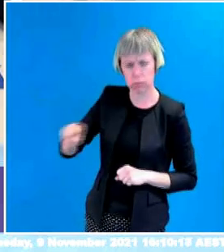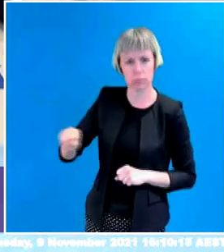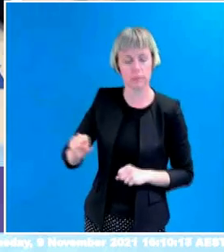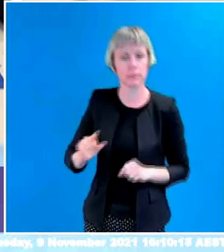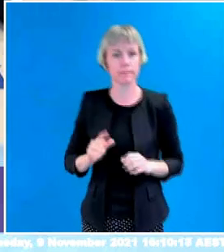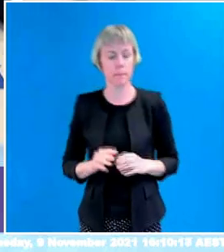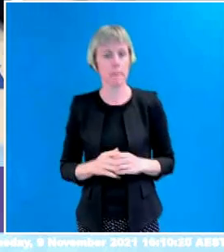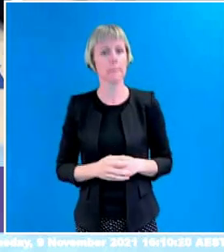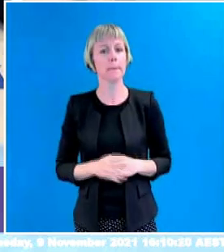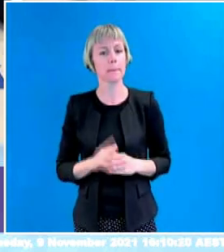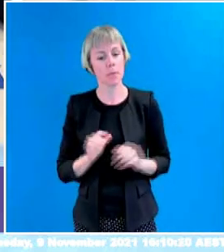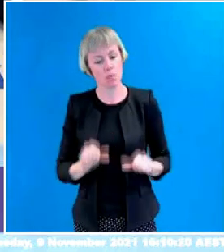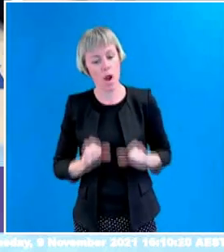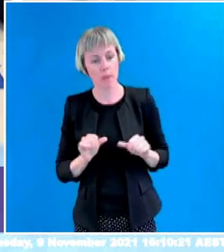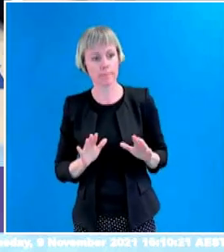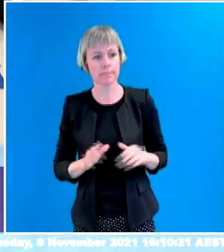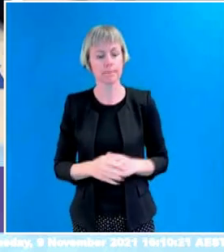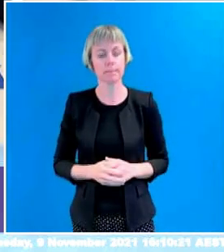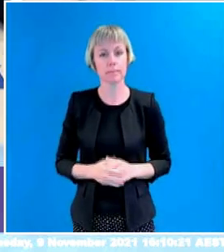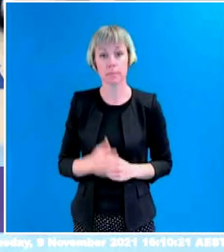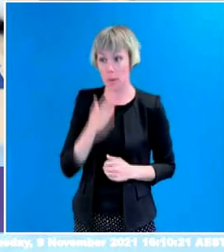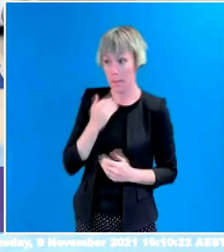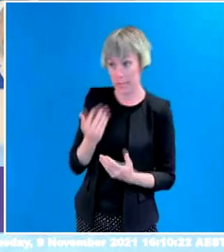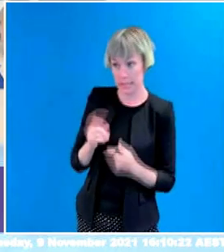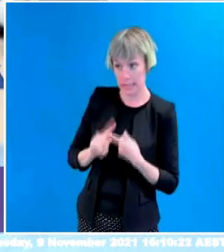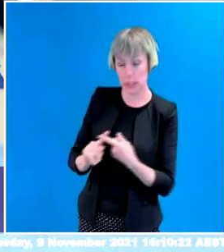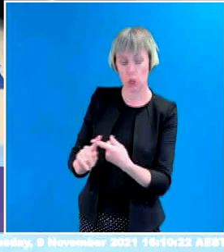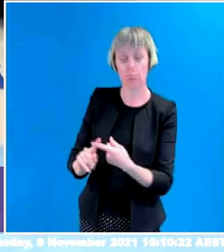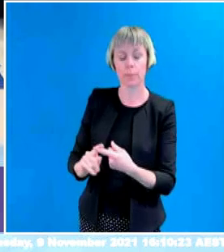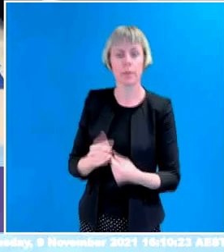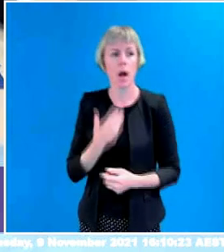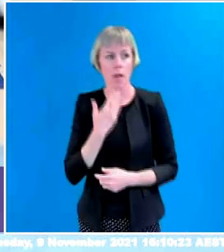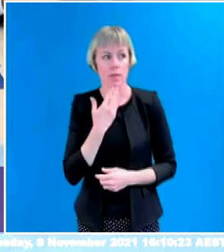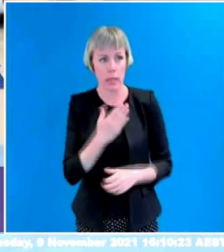Go ahead and complete your answer. Thank you, Chair.